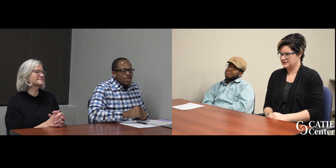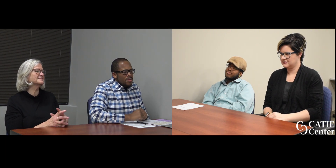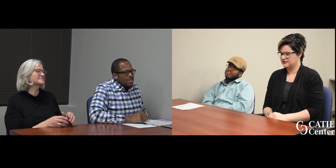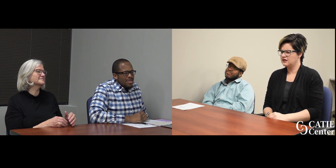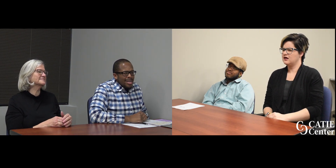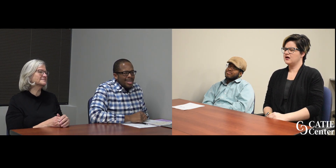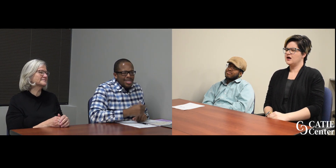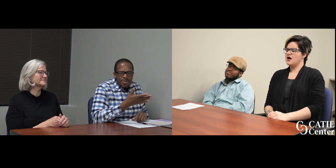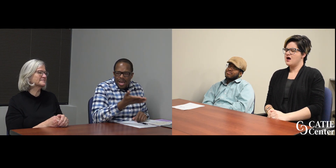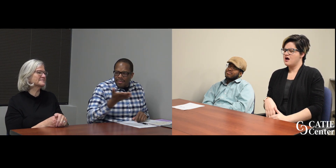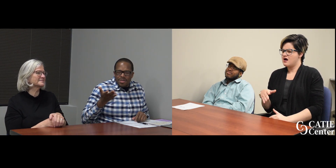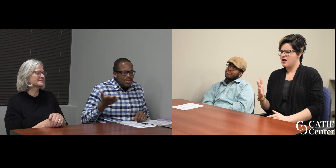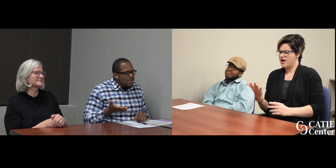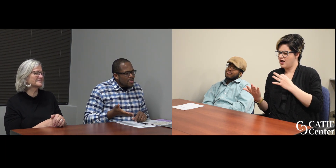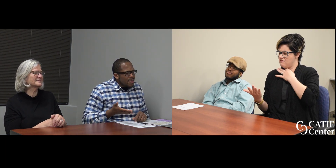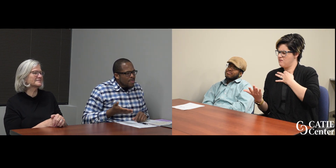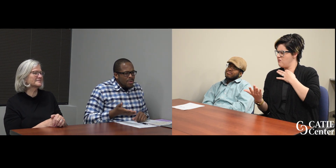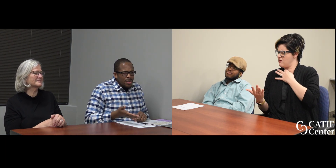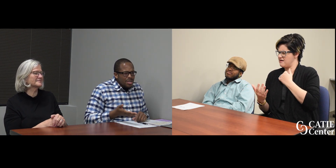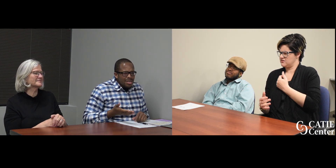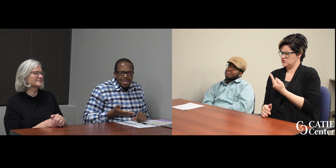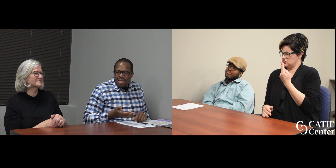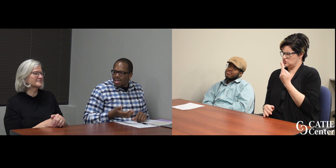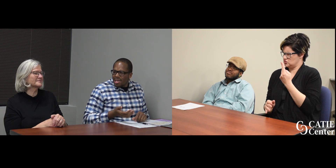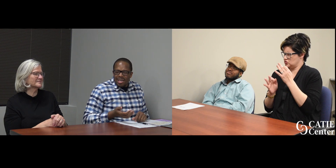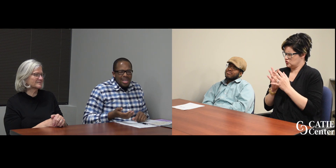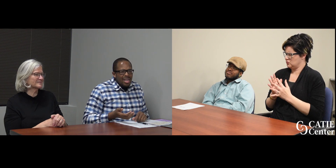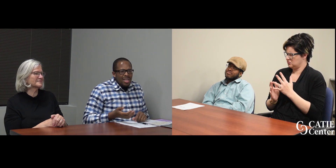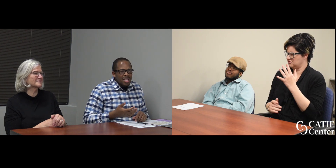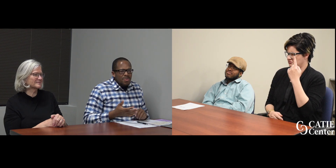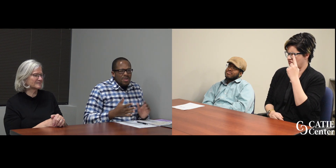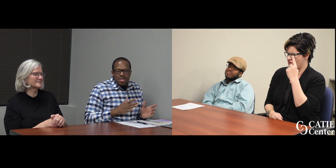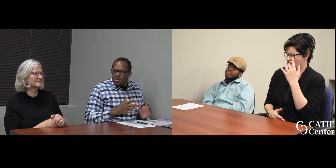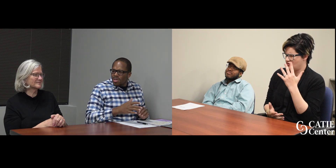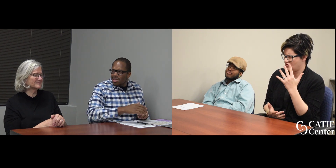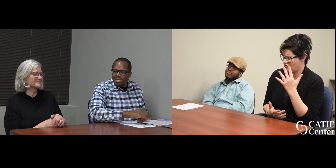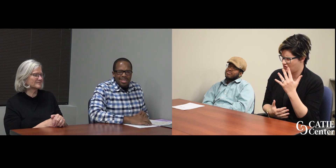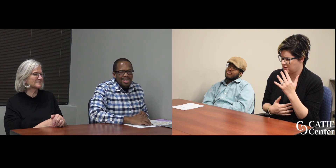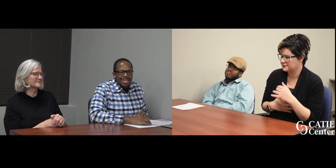I was wondering, I see we have two people here, what's the reason?